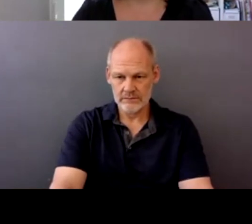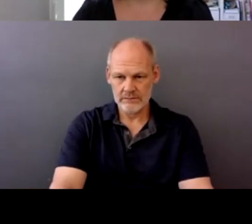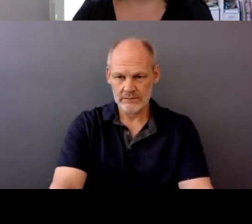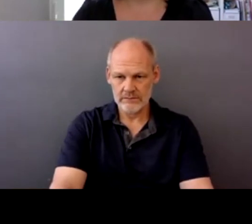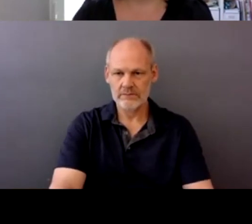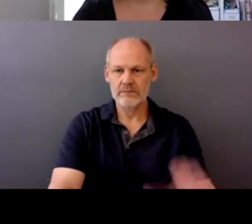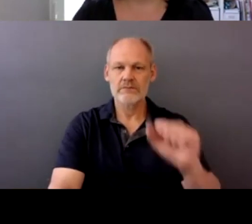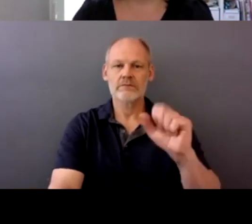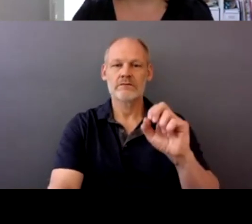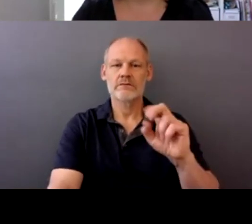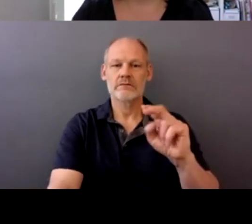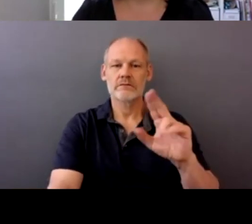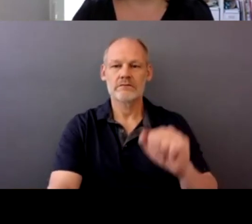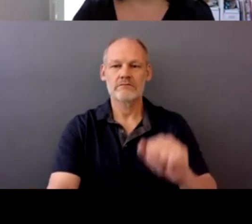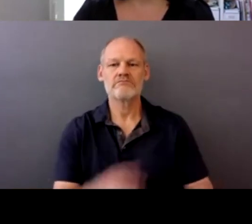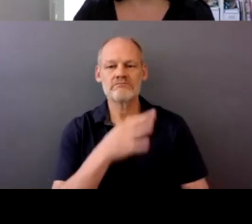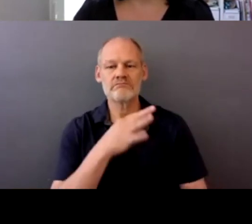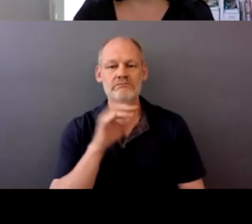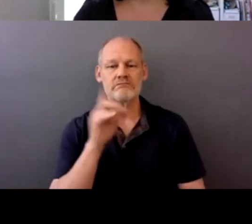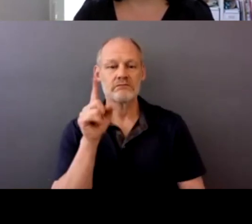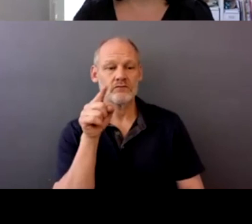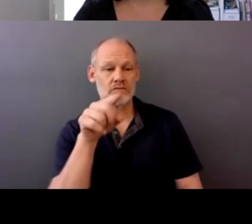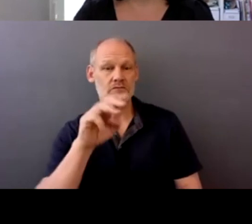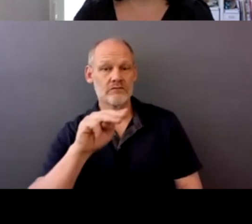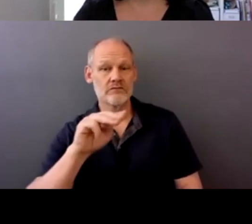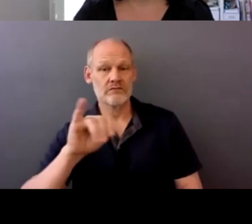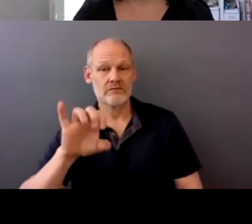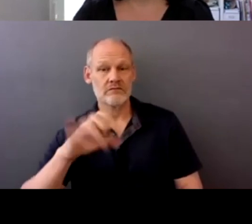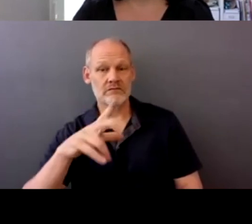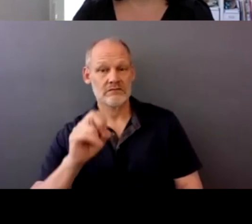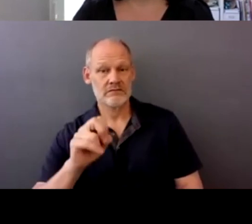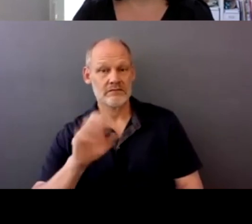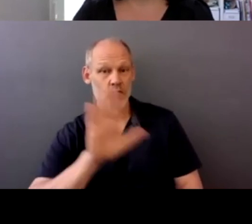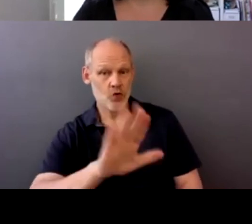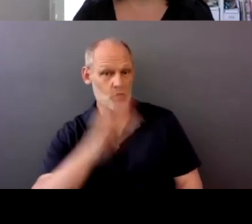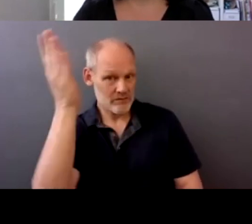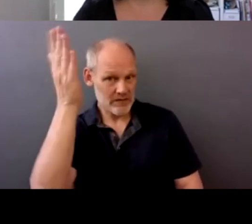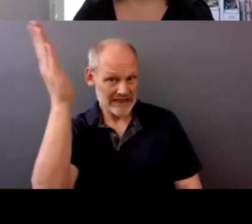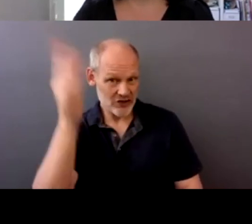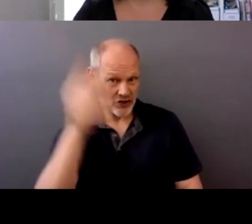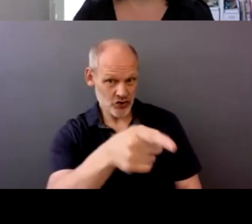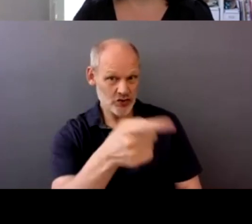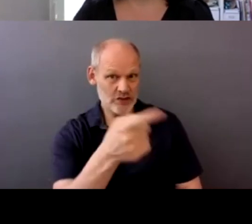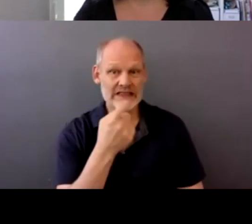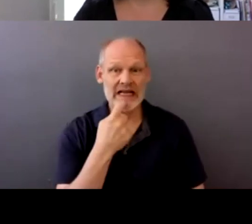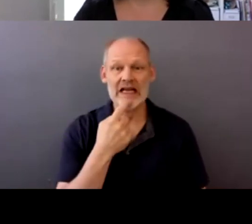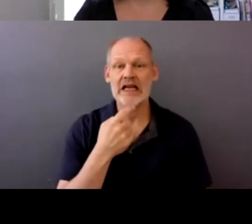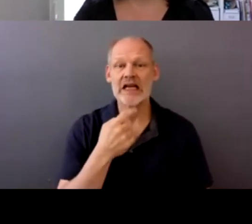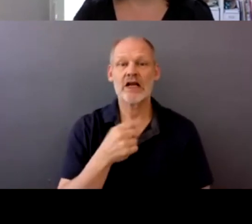Question for Michelle. You mentioned in your presentation that you use a platform other